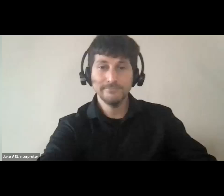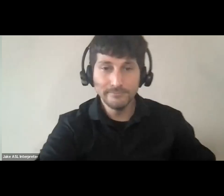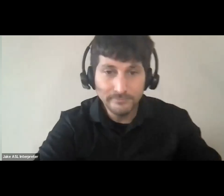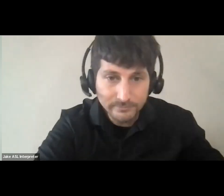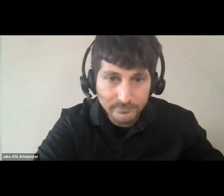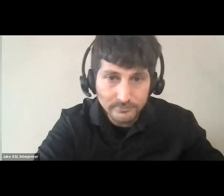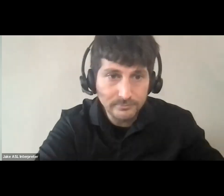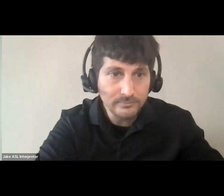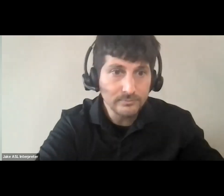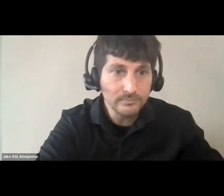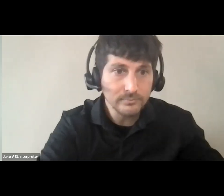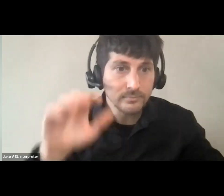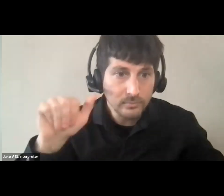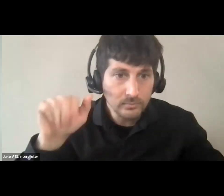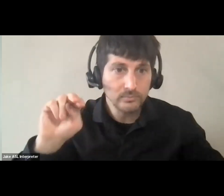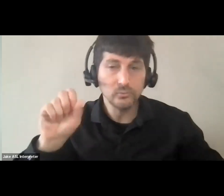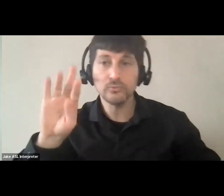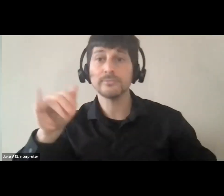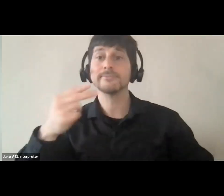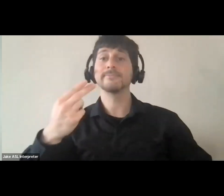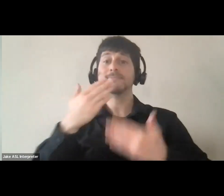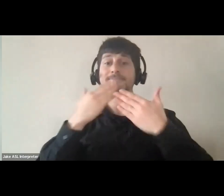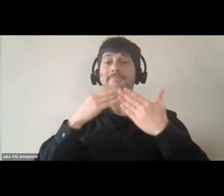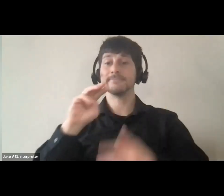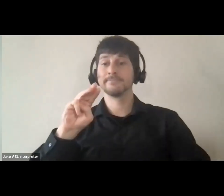And my honor to now pass the mic and the stage to Ansuyah.